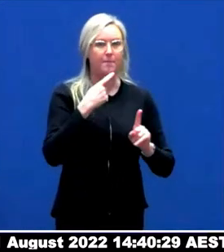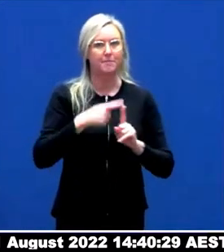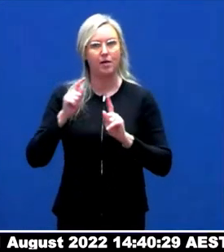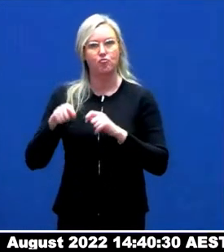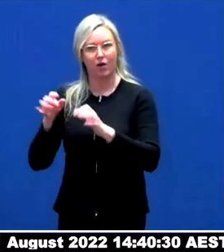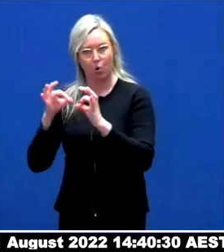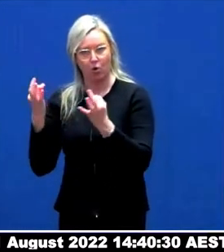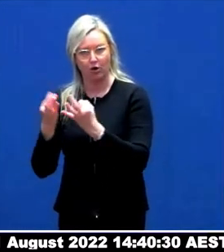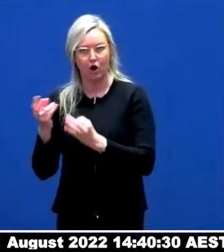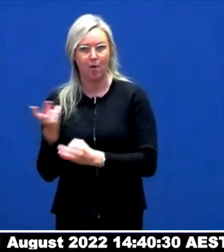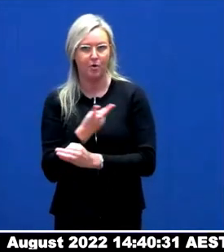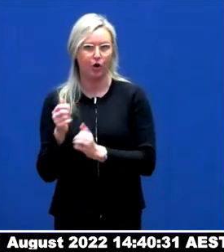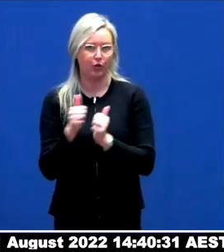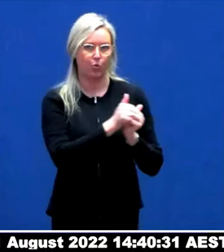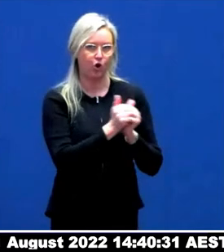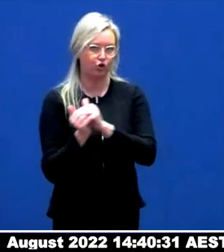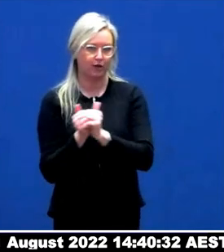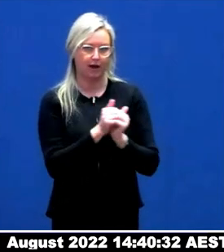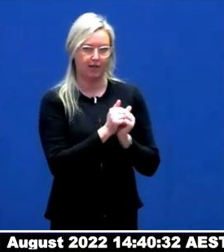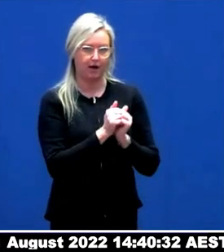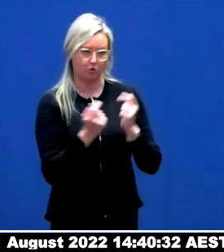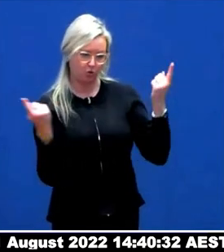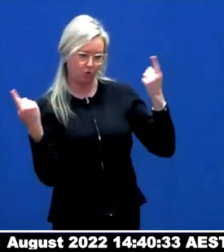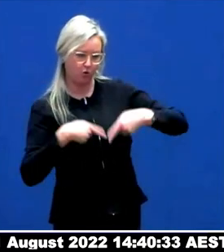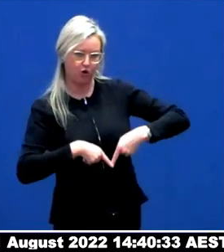closely together to design what the model might look like.